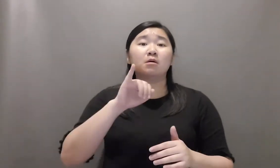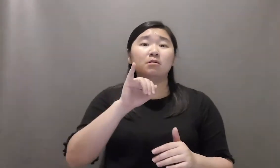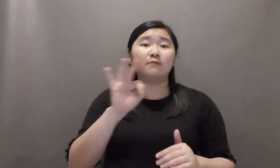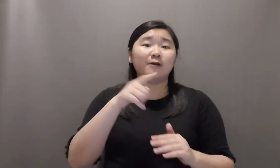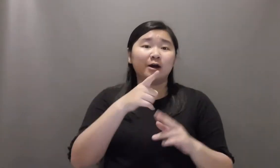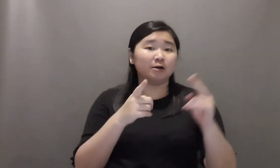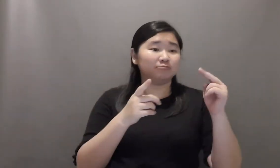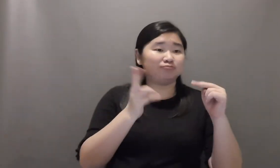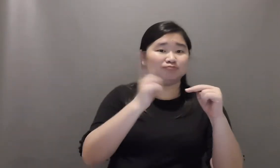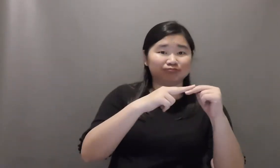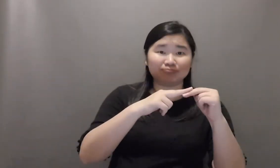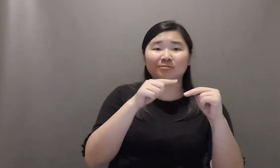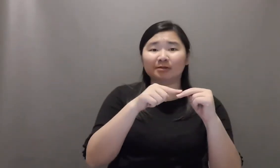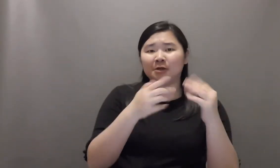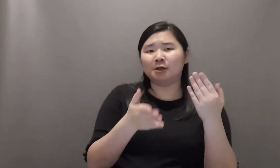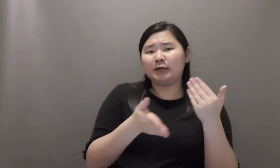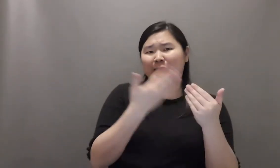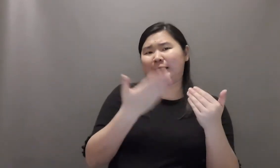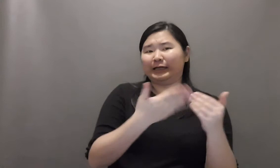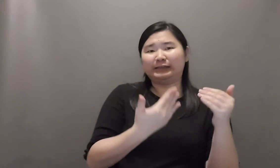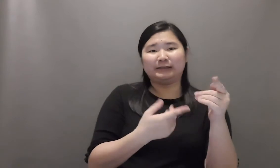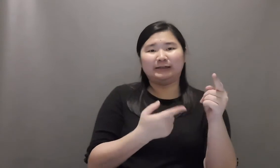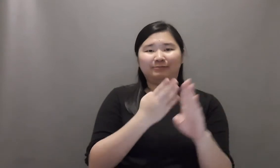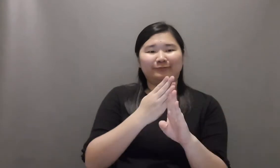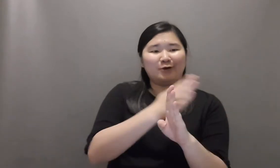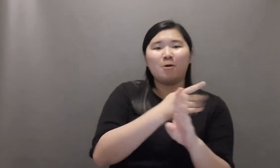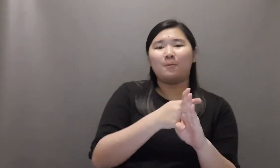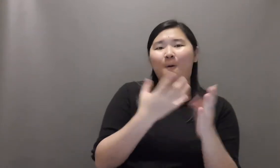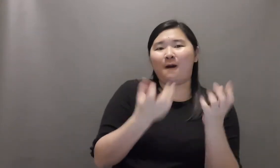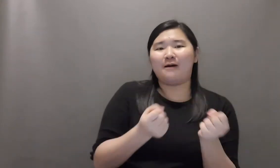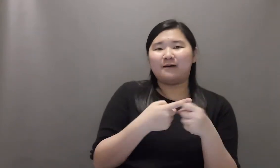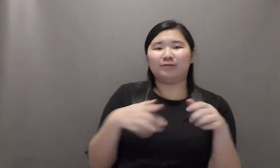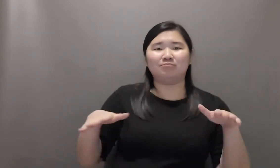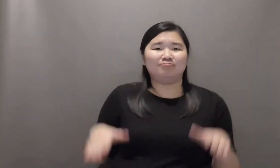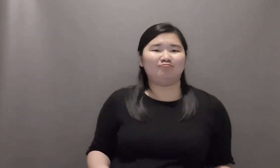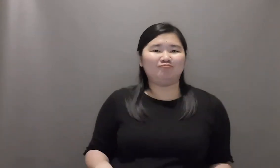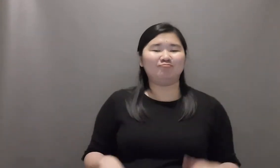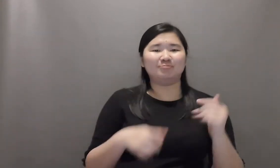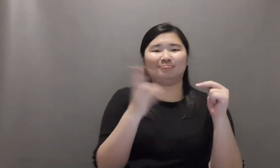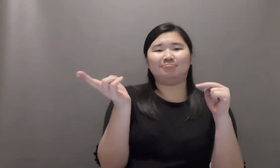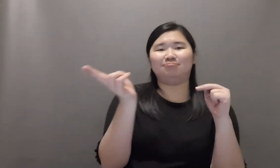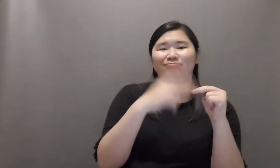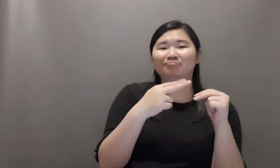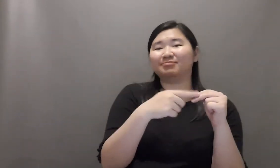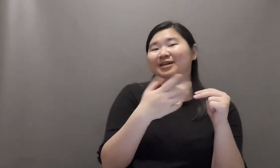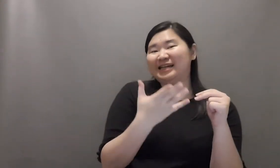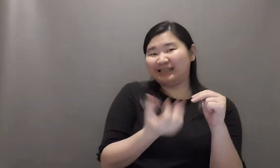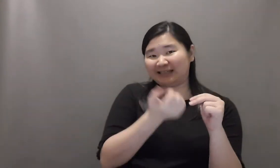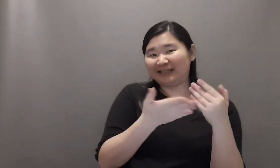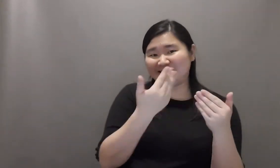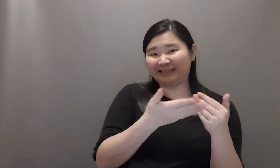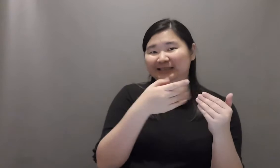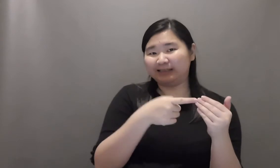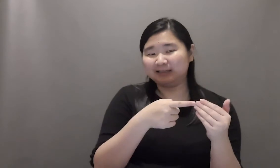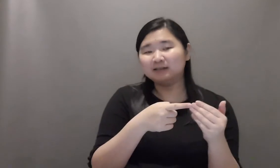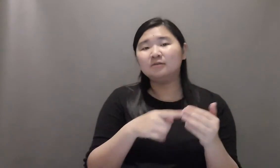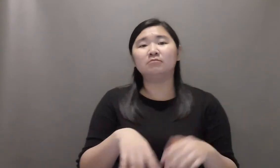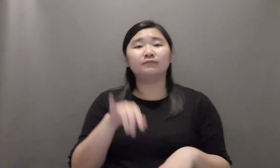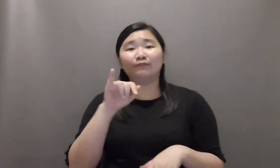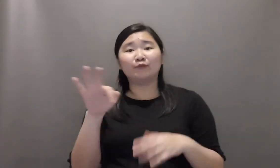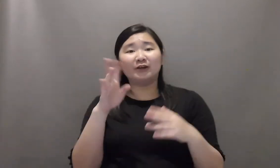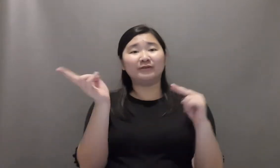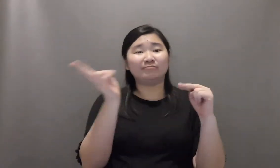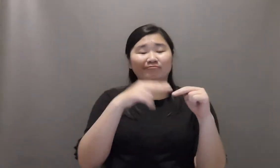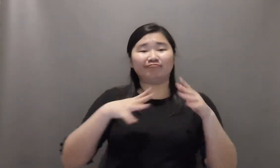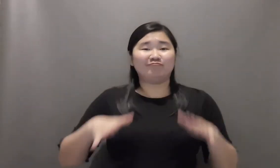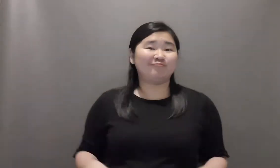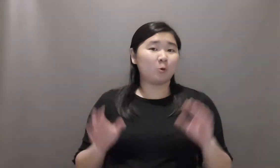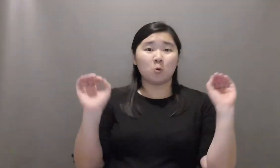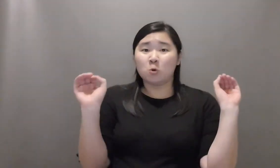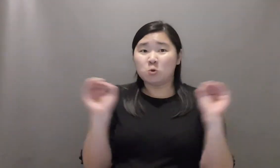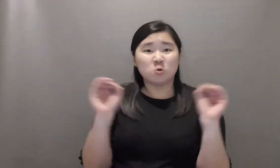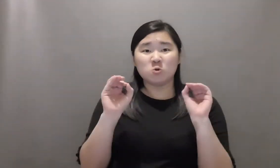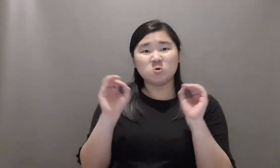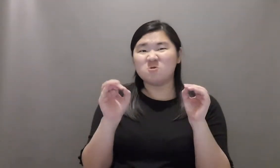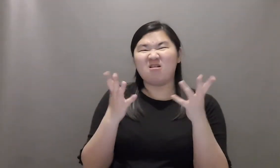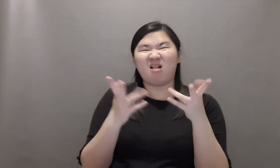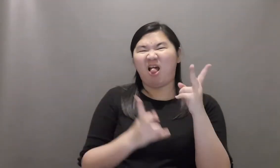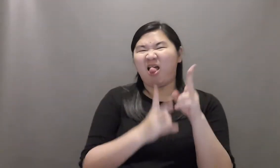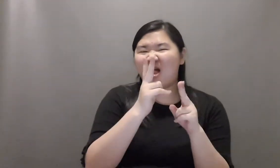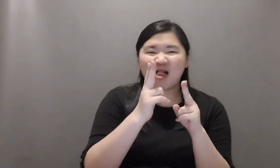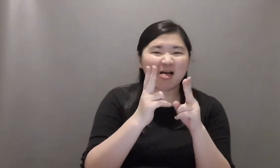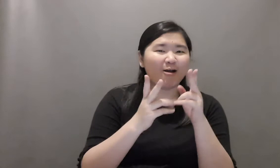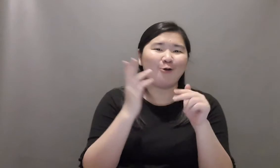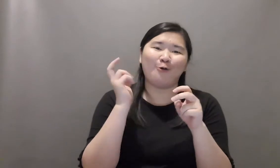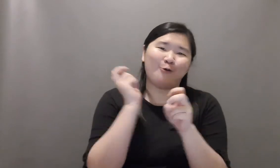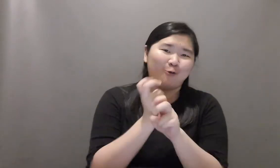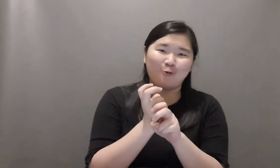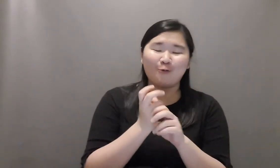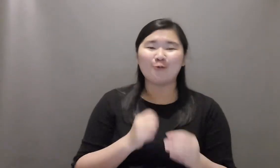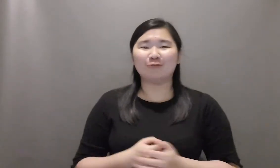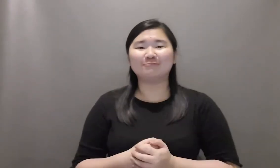This helps with video editing as you have enough space to cut and connect the segments.